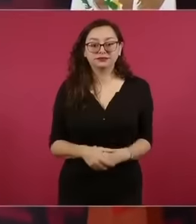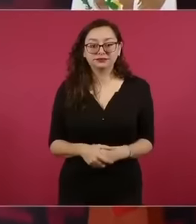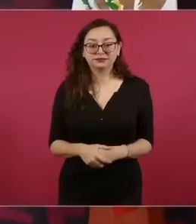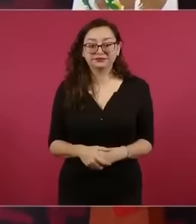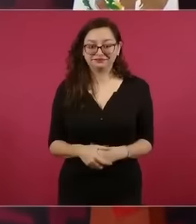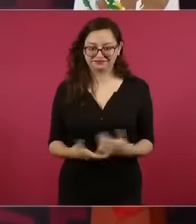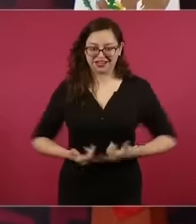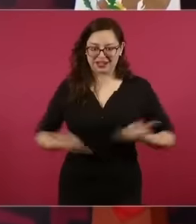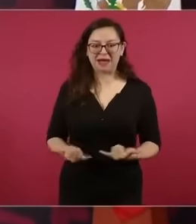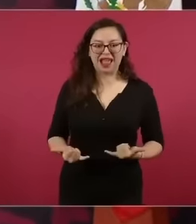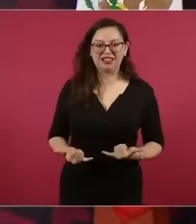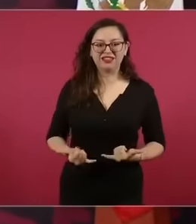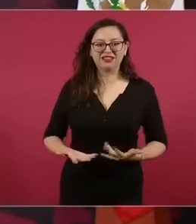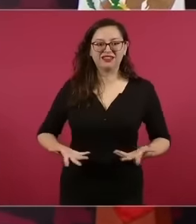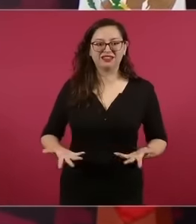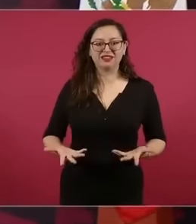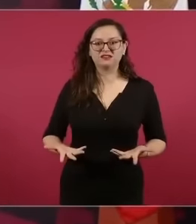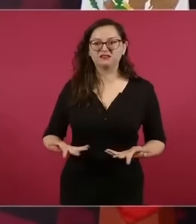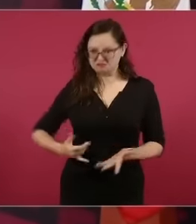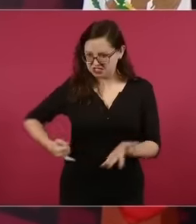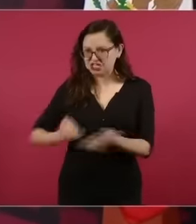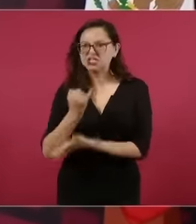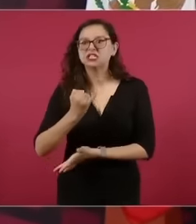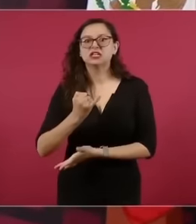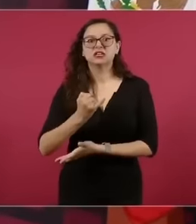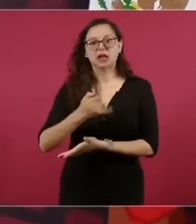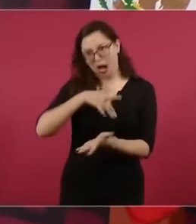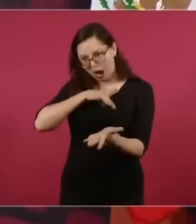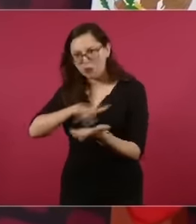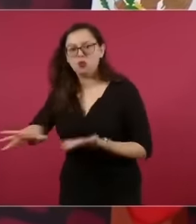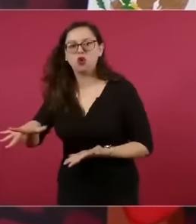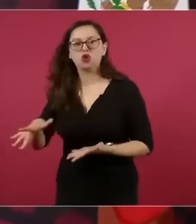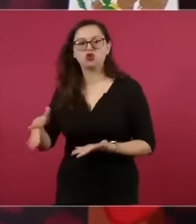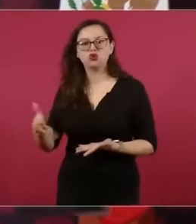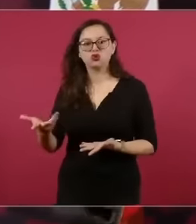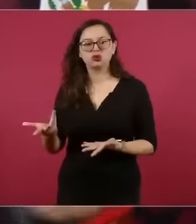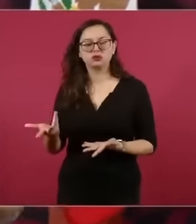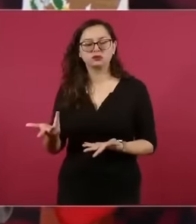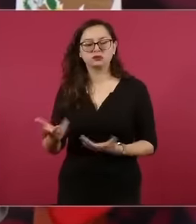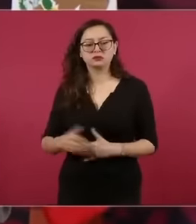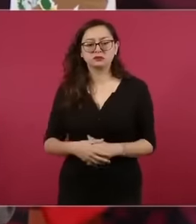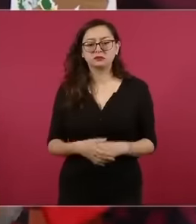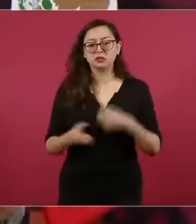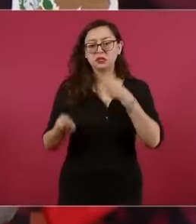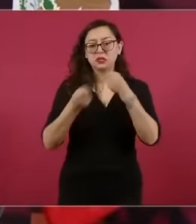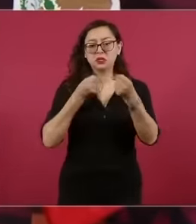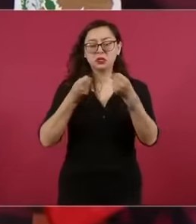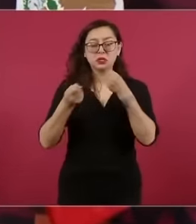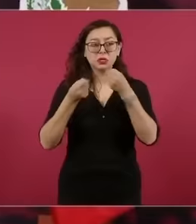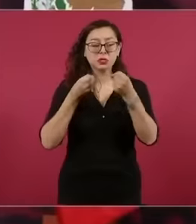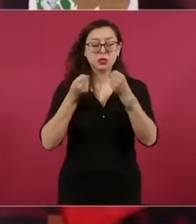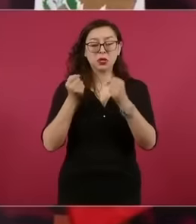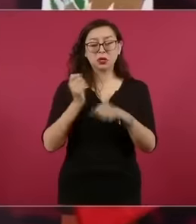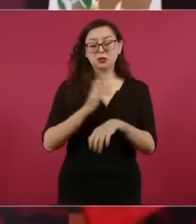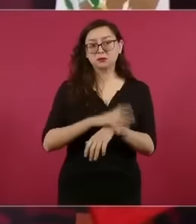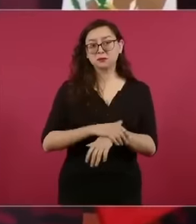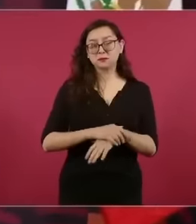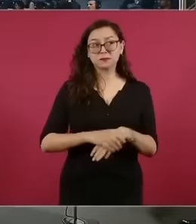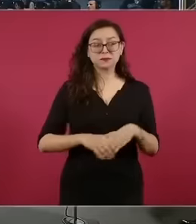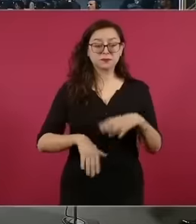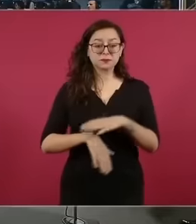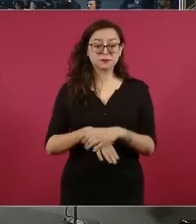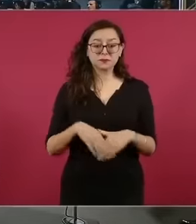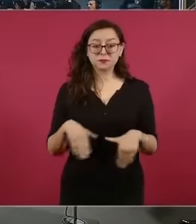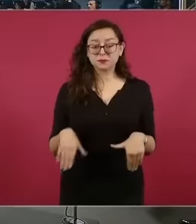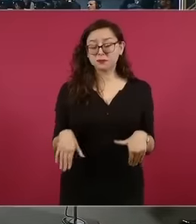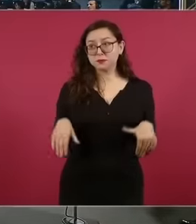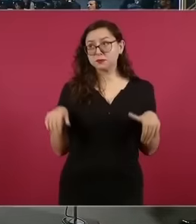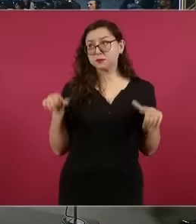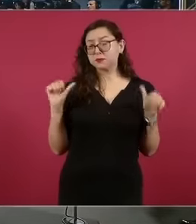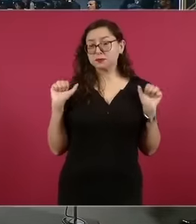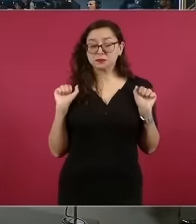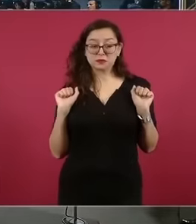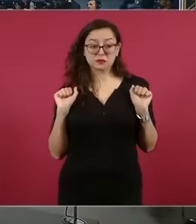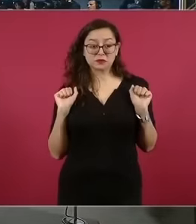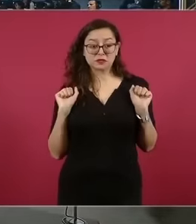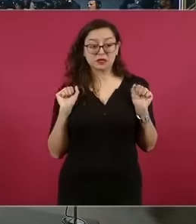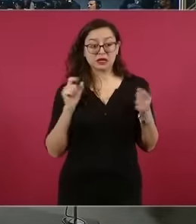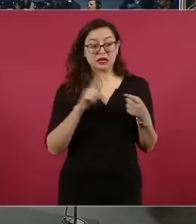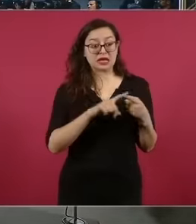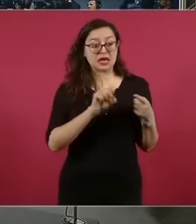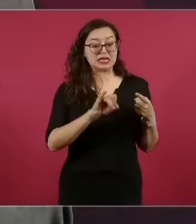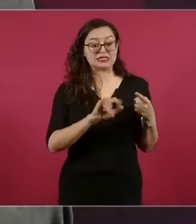just causes, what good is journalism like that of Silva Gerso or Volpi?